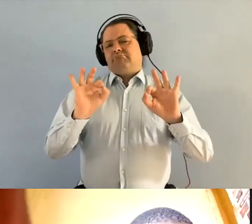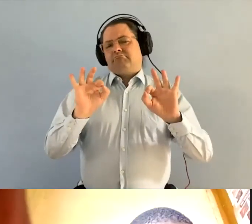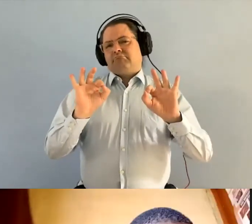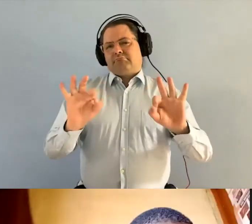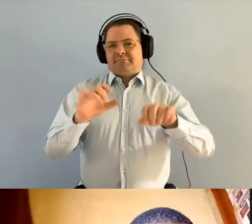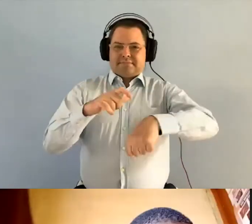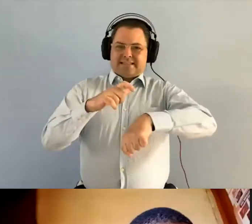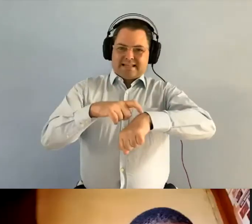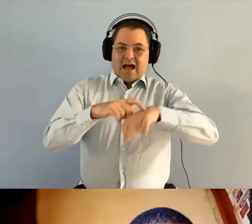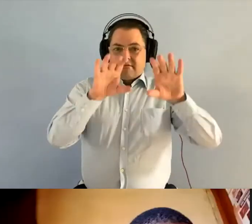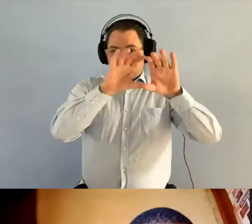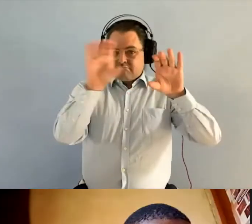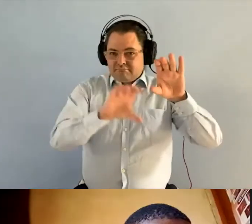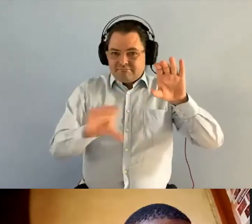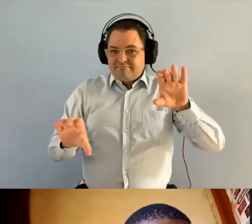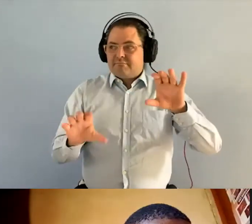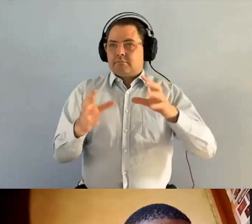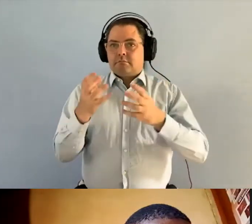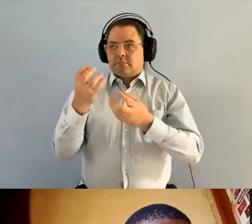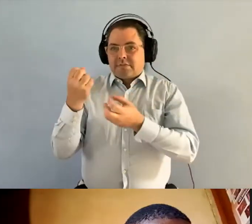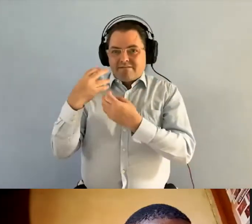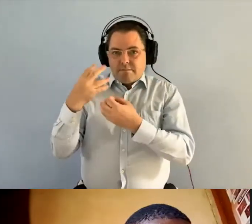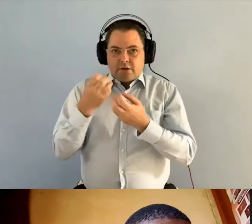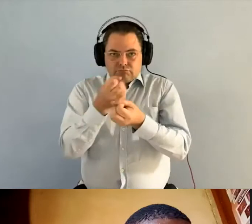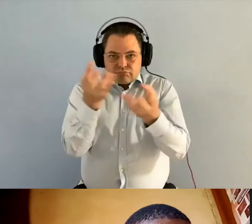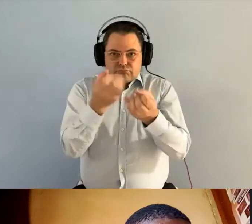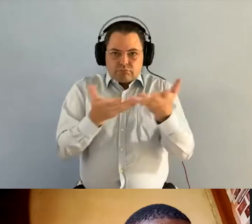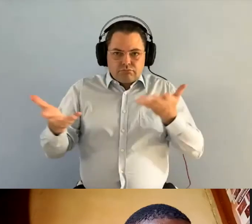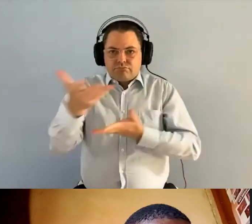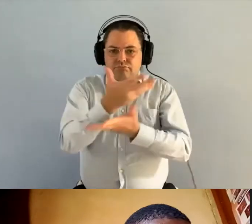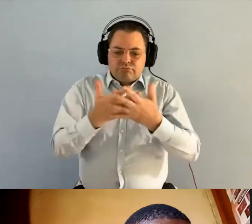. This is a wonderful occasion for